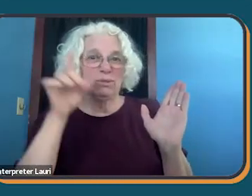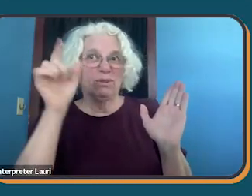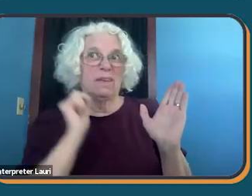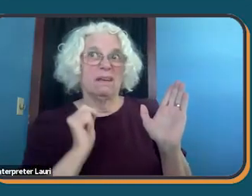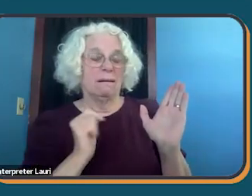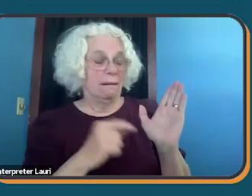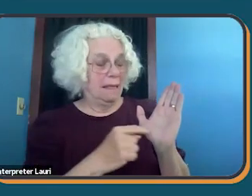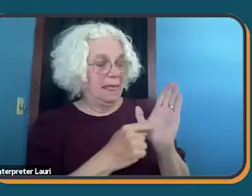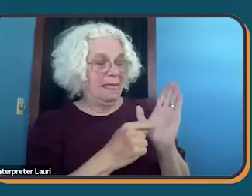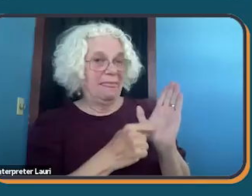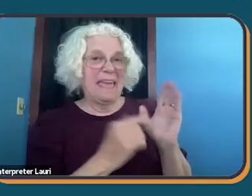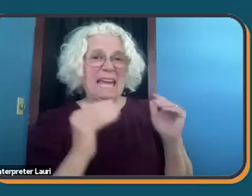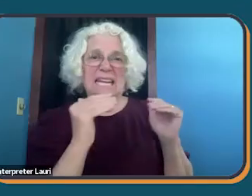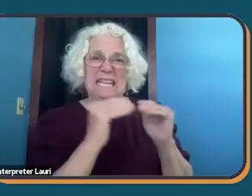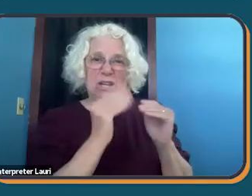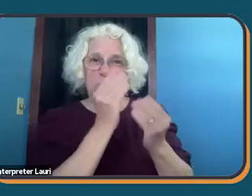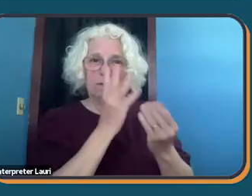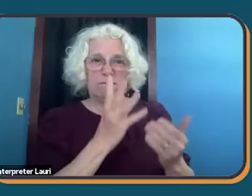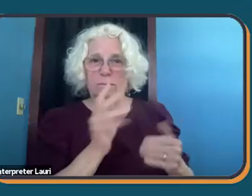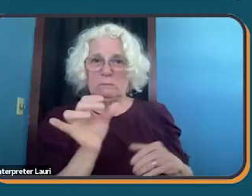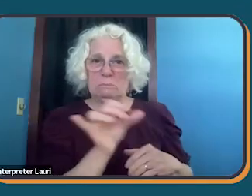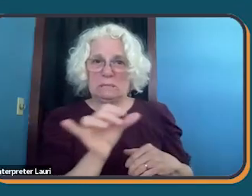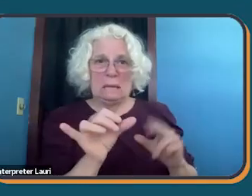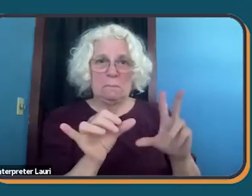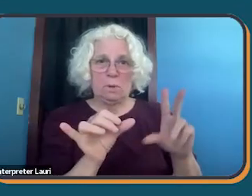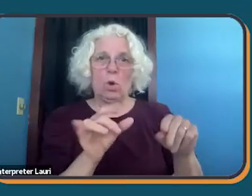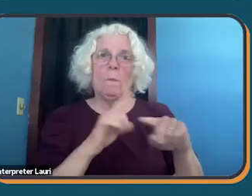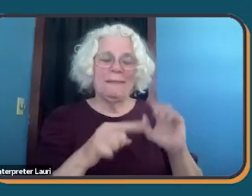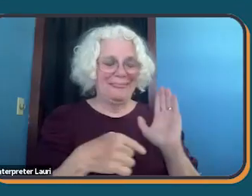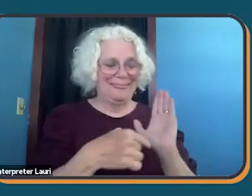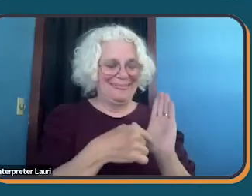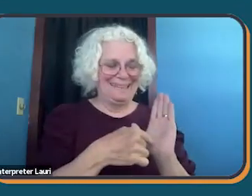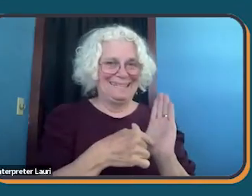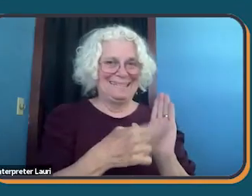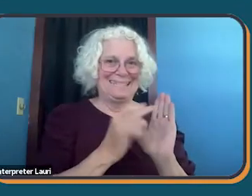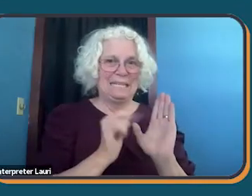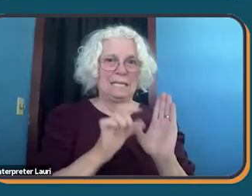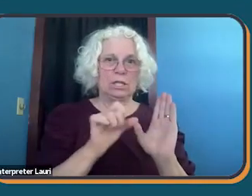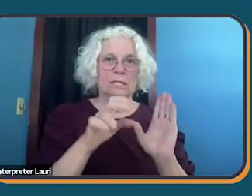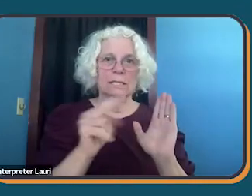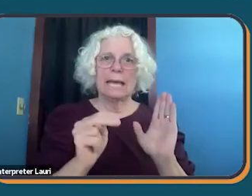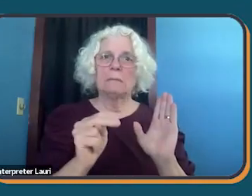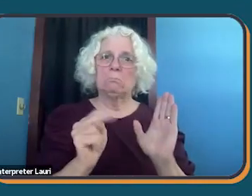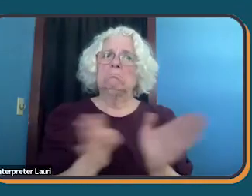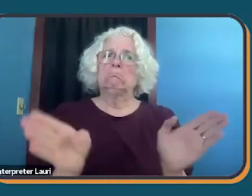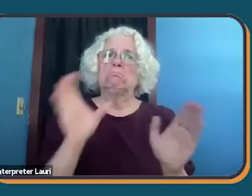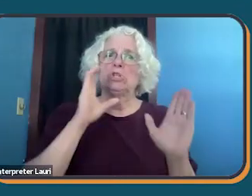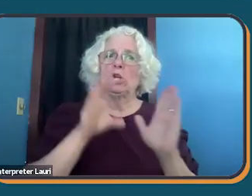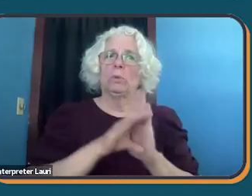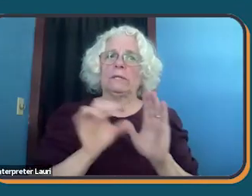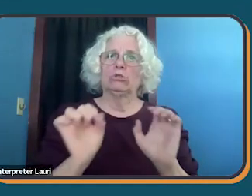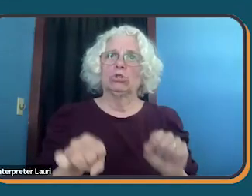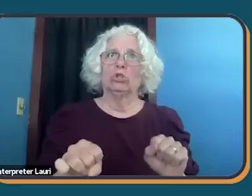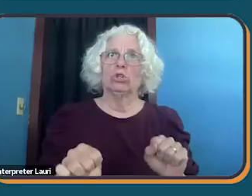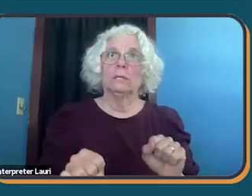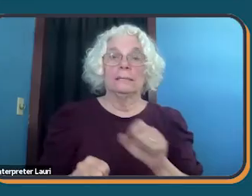but it would still be able to give us a general picture. And I think in this case that that is a very reasonable option,